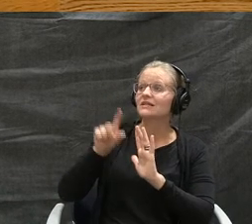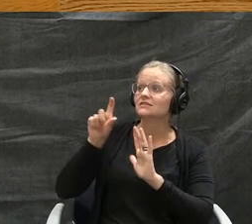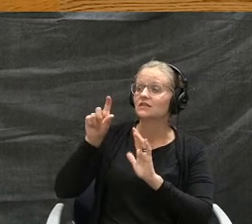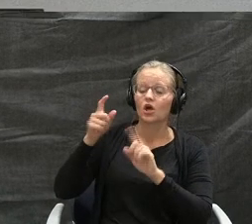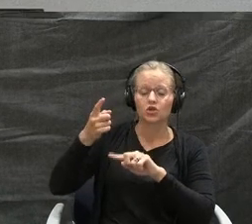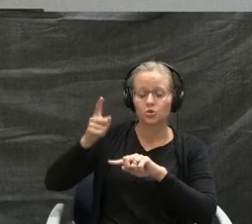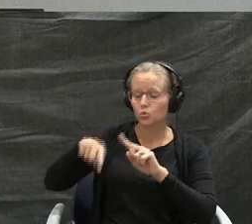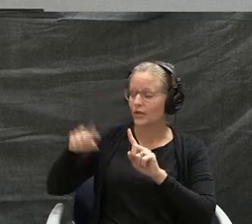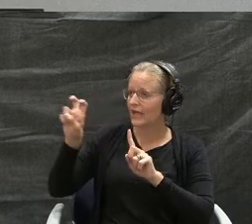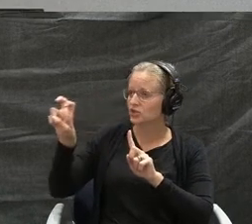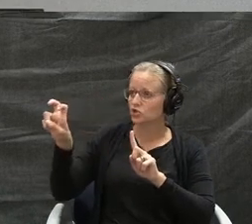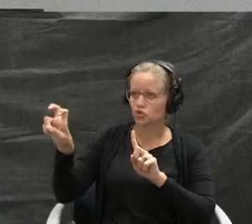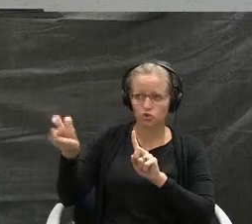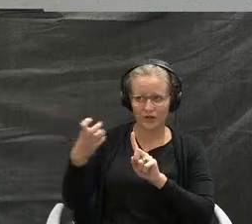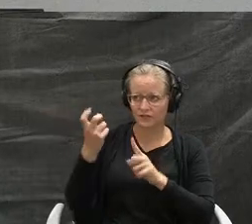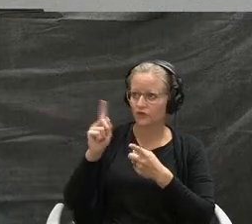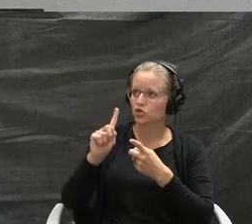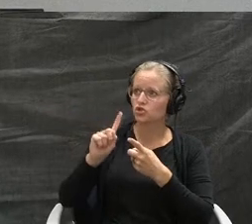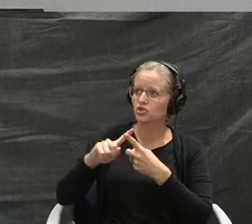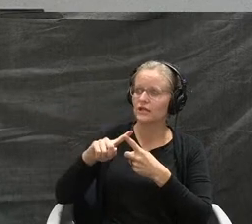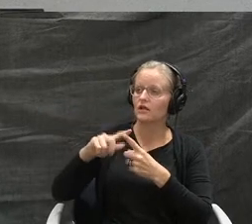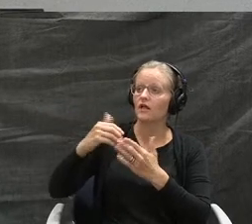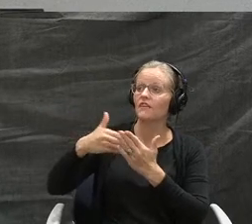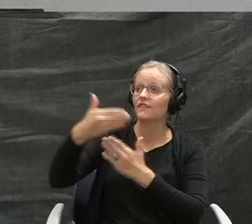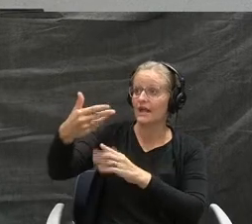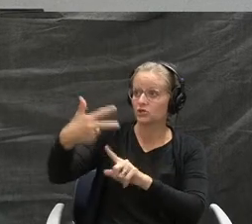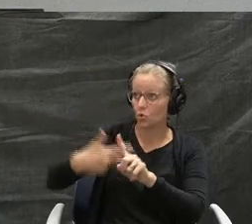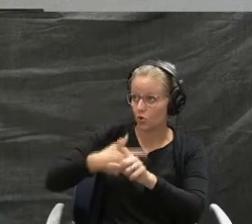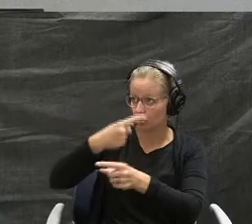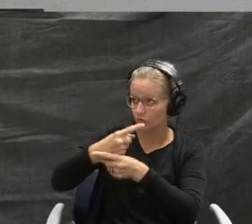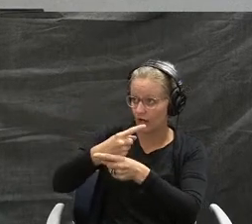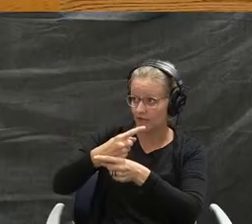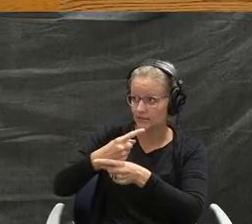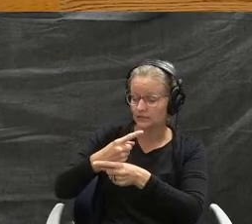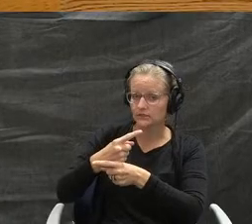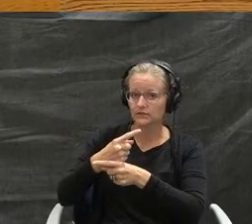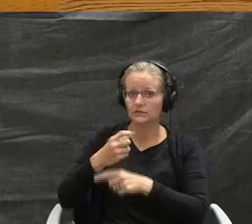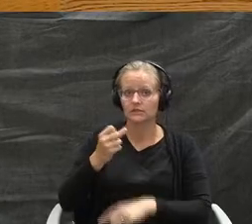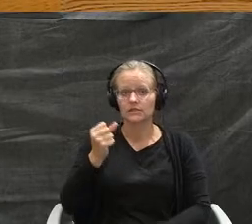we're proposing, and so I'm kind of taking a look at some of